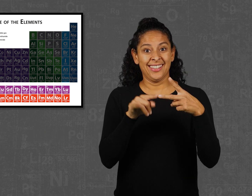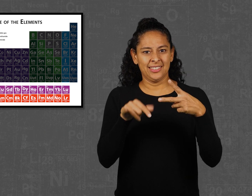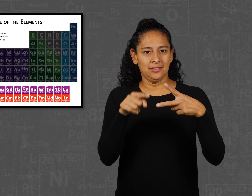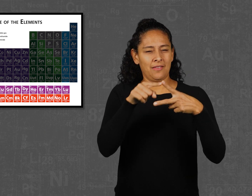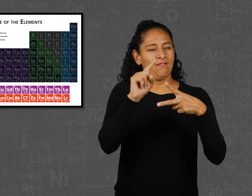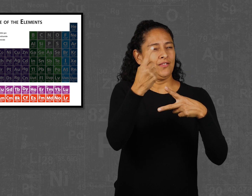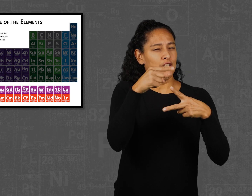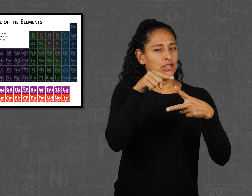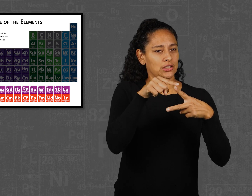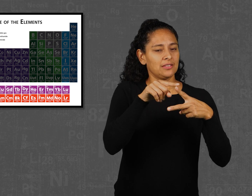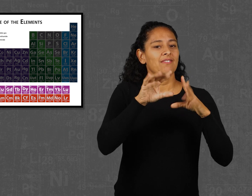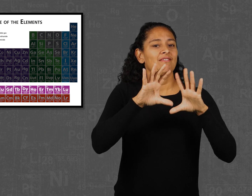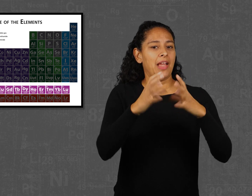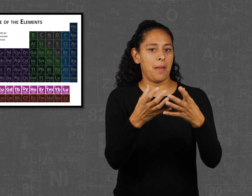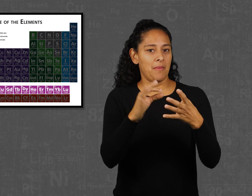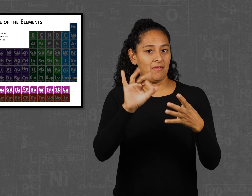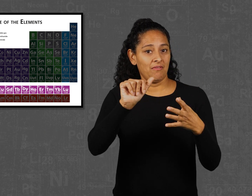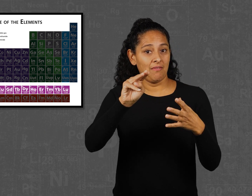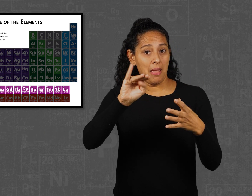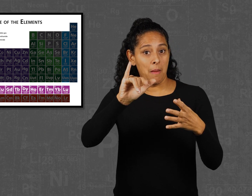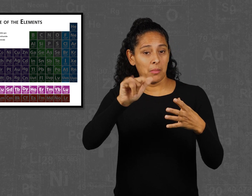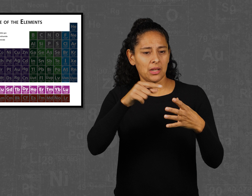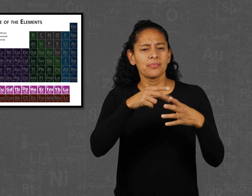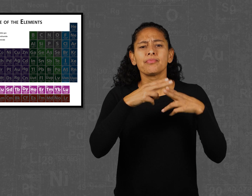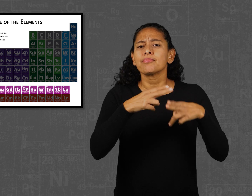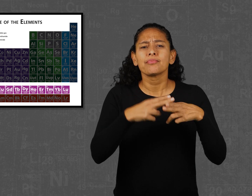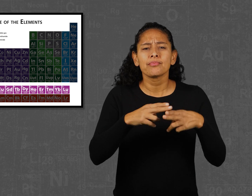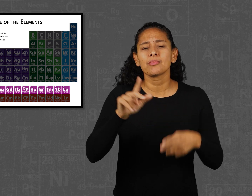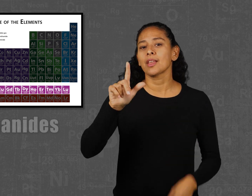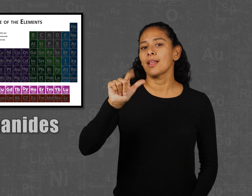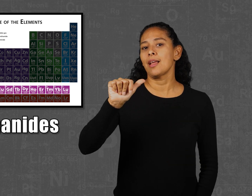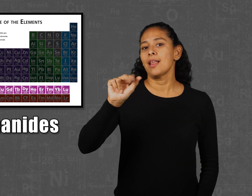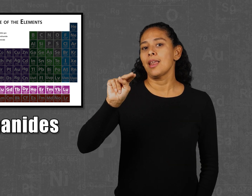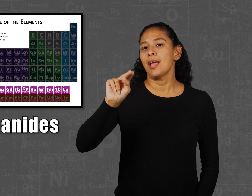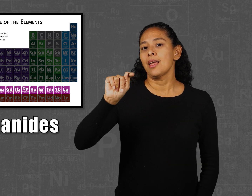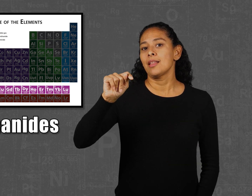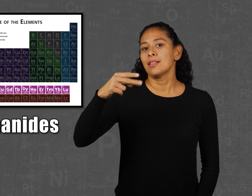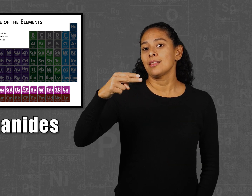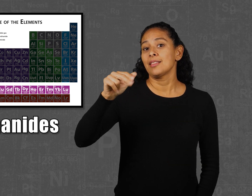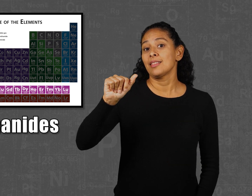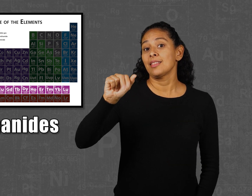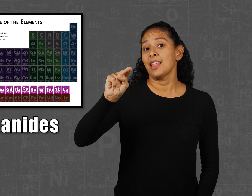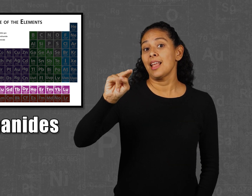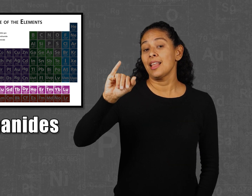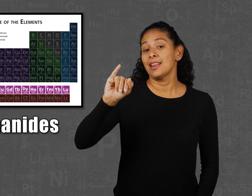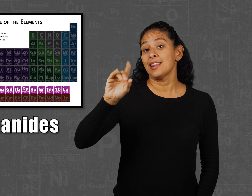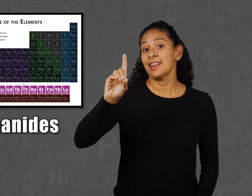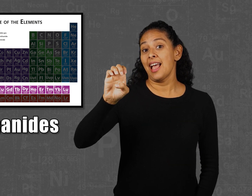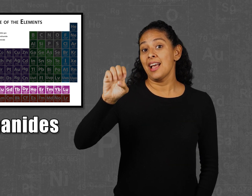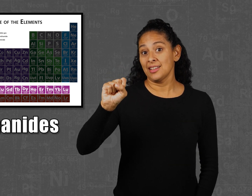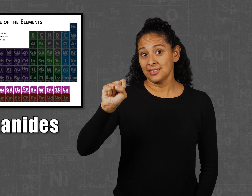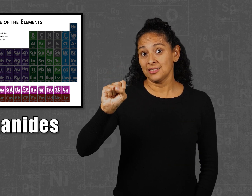First we have a family called lanthanides.